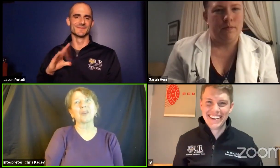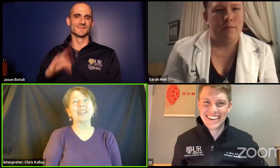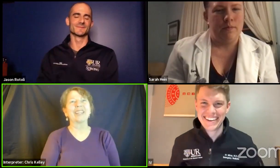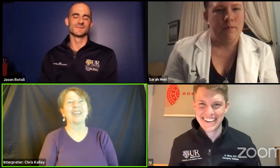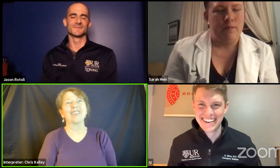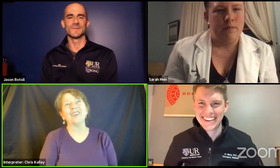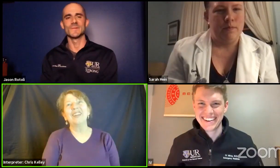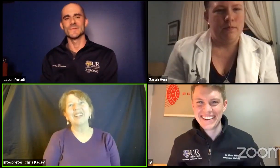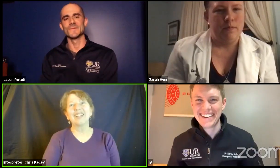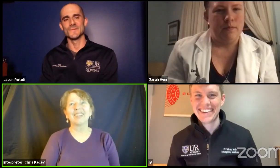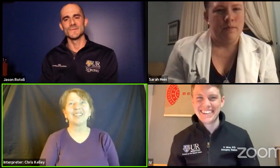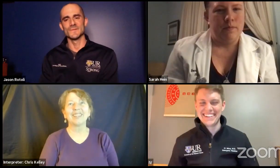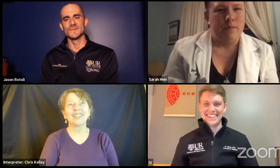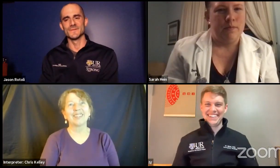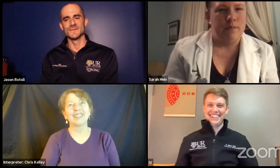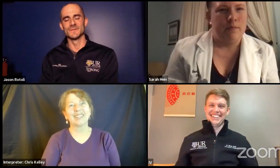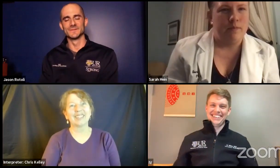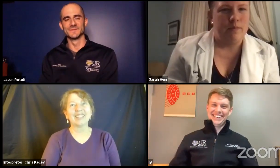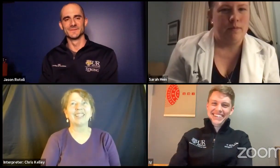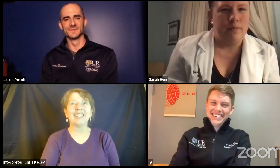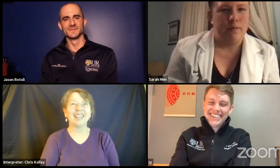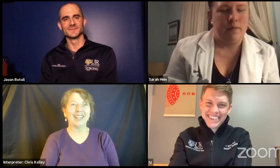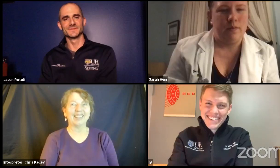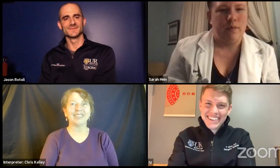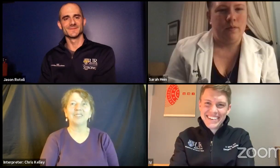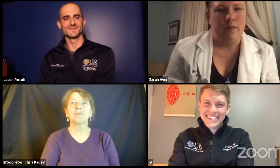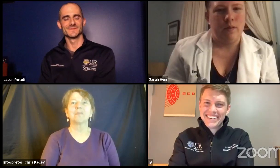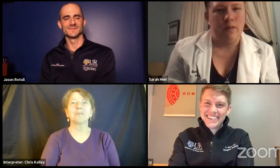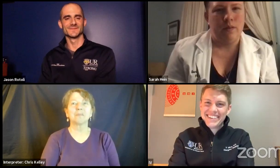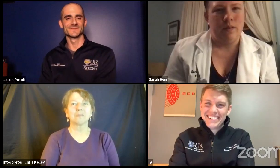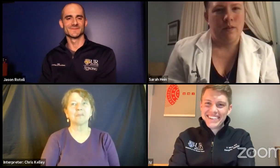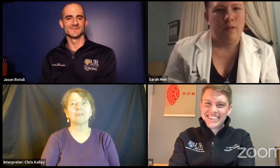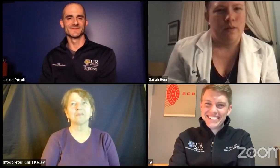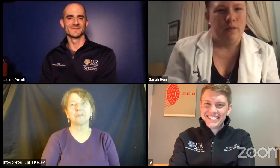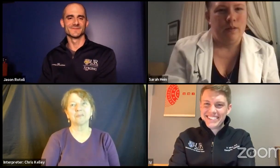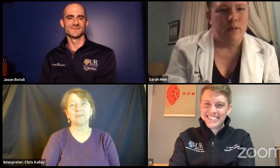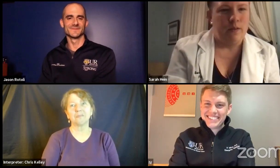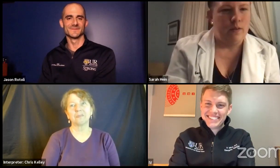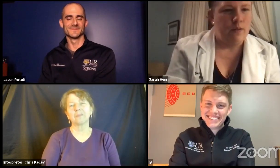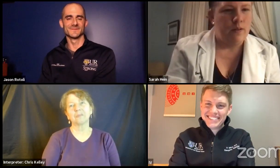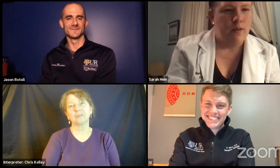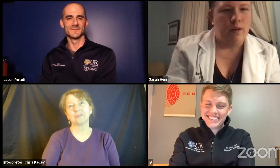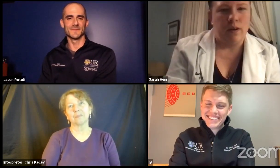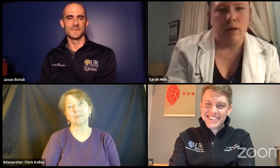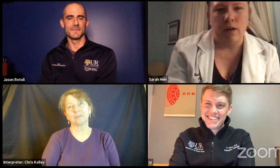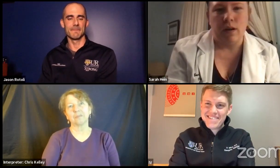I sign directly with them. And myself, I'm CODA, so as Jason said, I'm